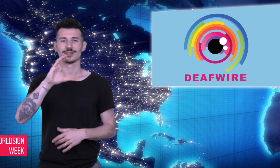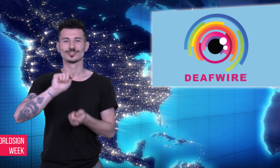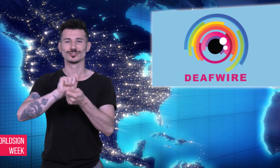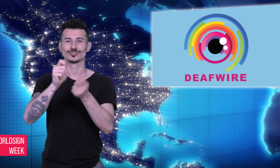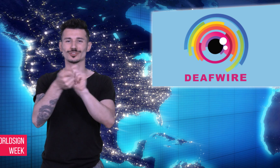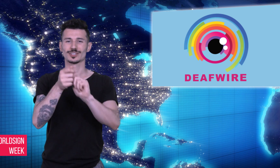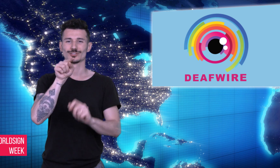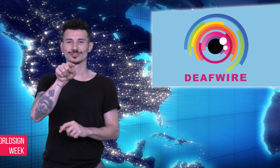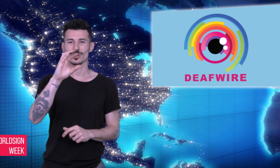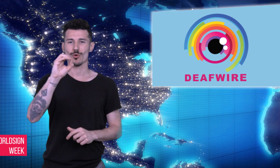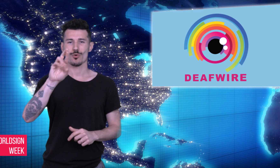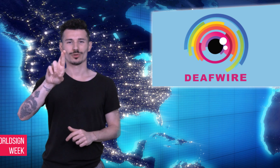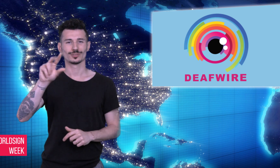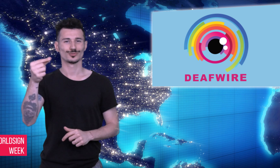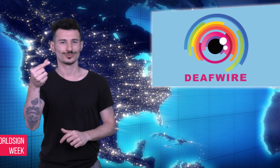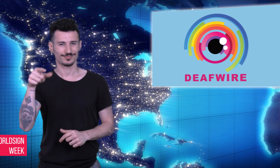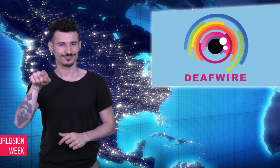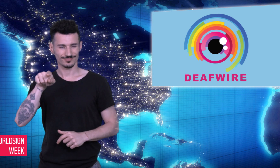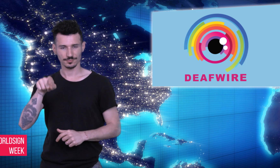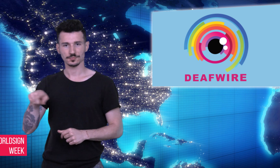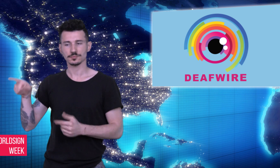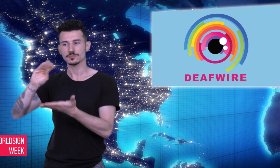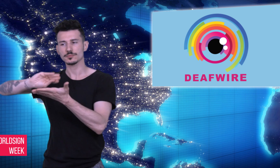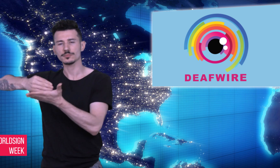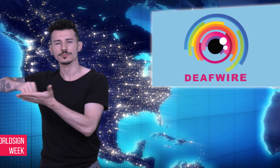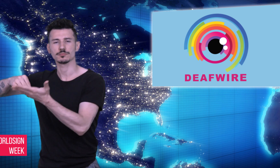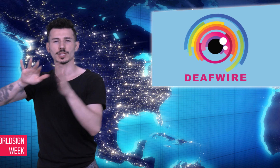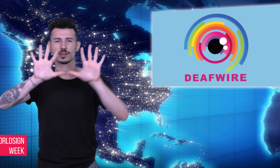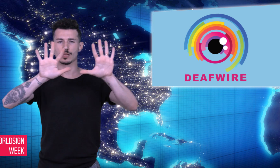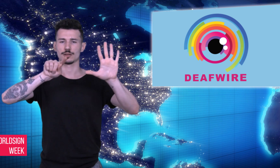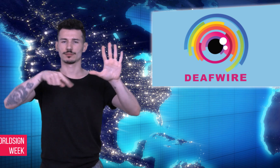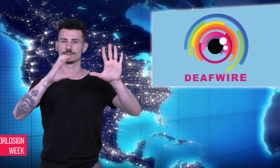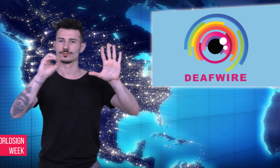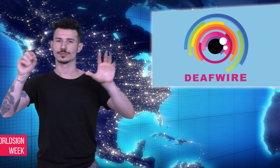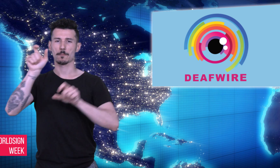Government and the Department to